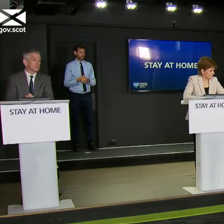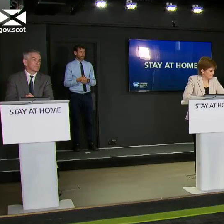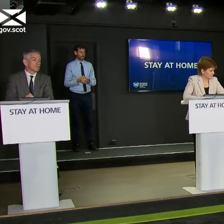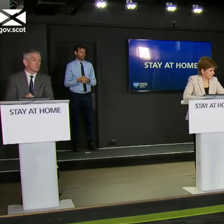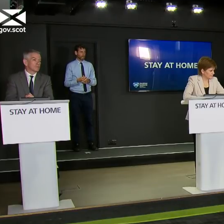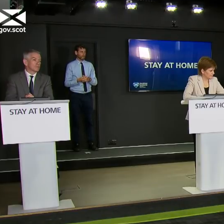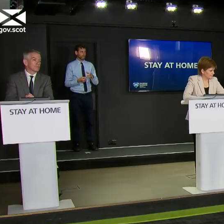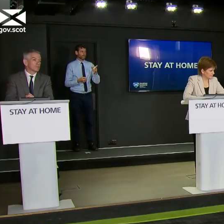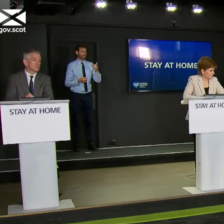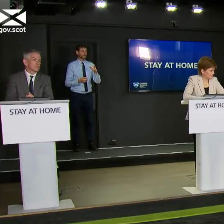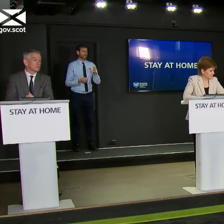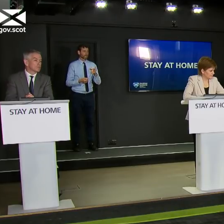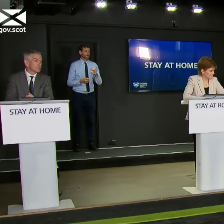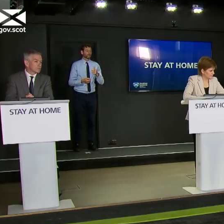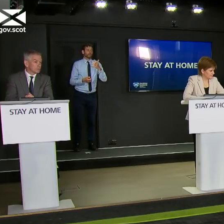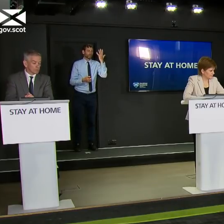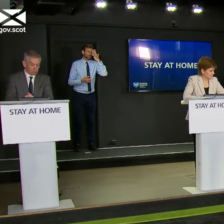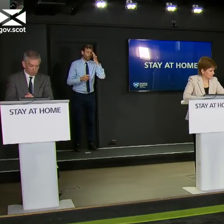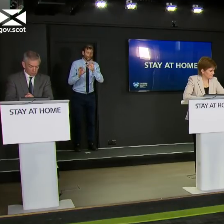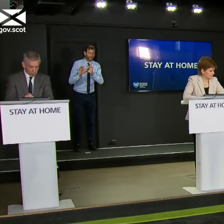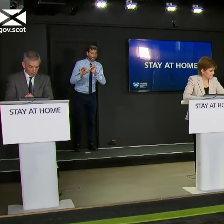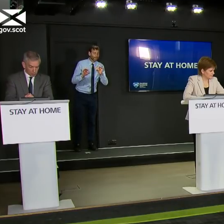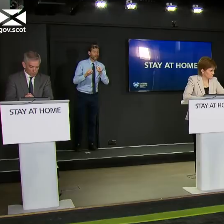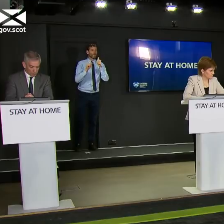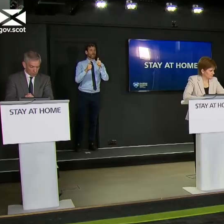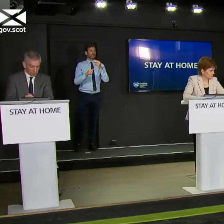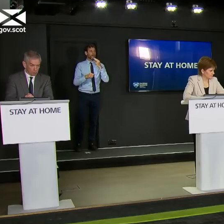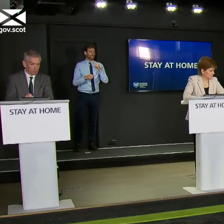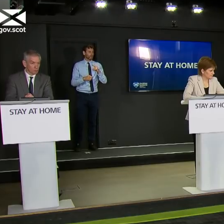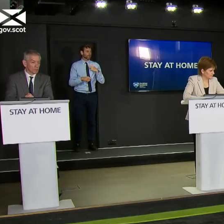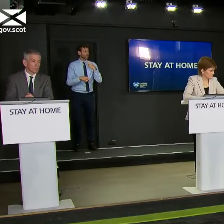Sorry about that First Minister. Good afternoon. I would like to ask you about childcare provision